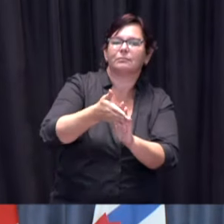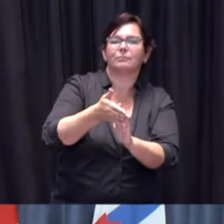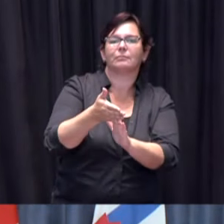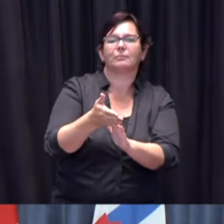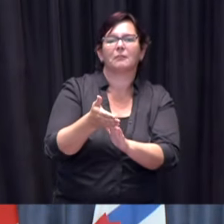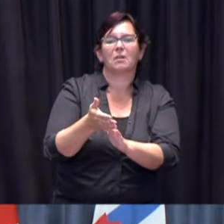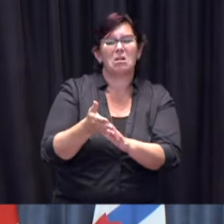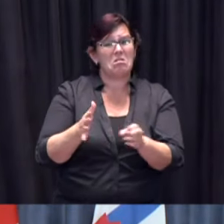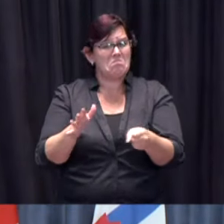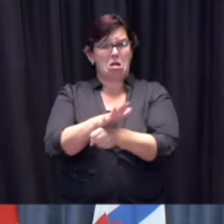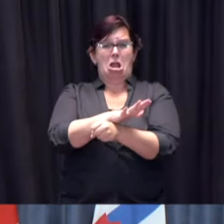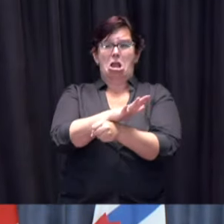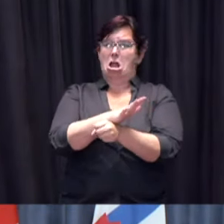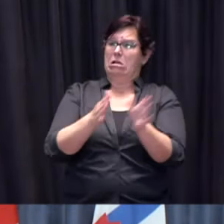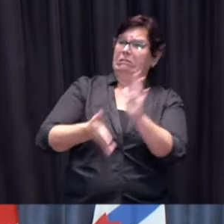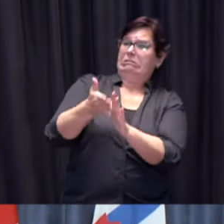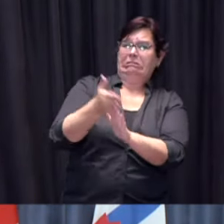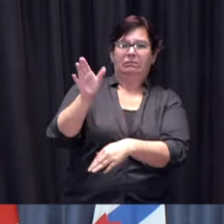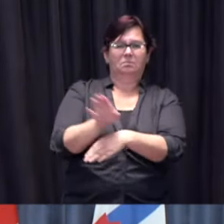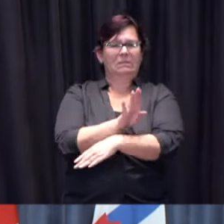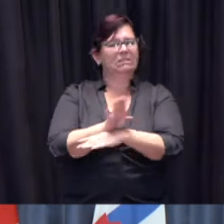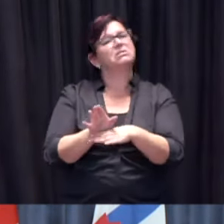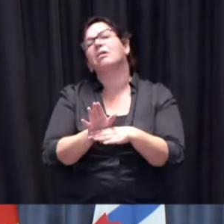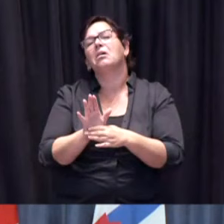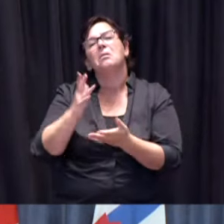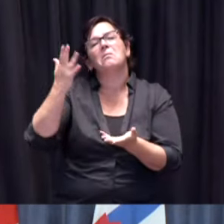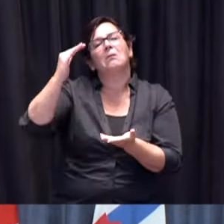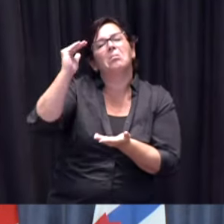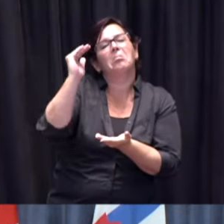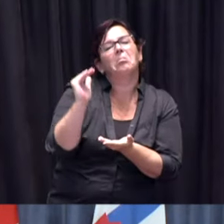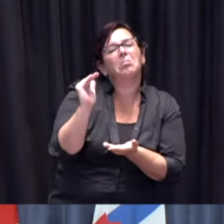their operation before COVID, but enough to get them through the